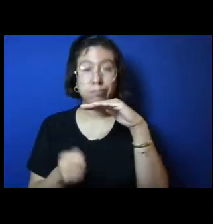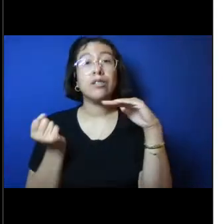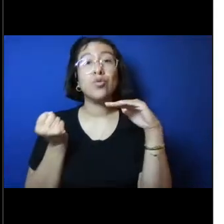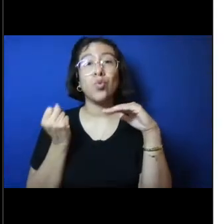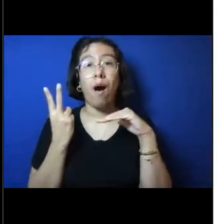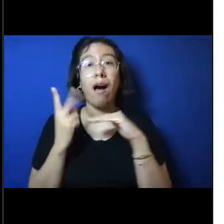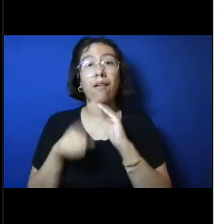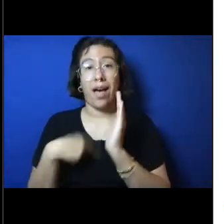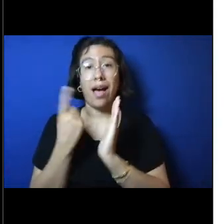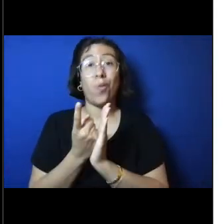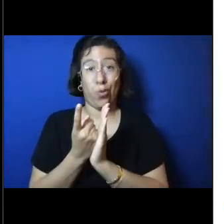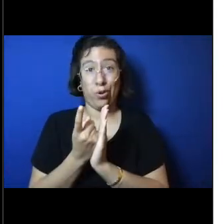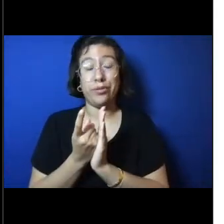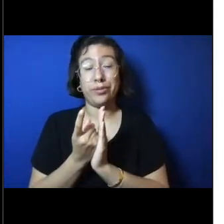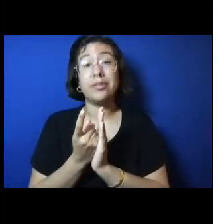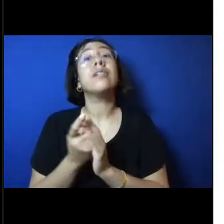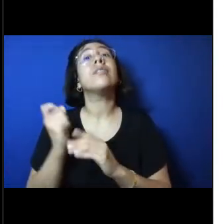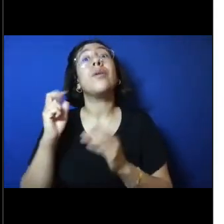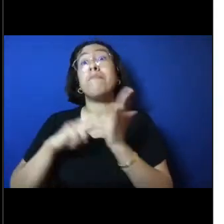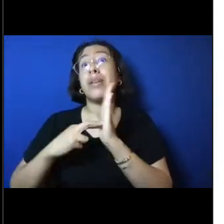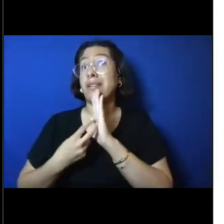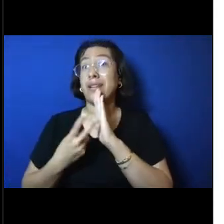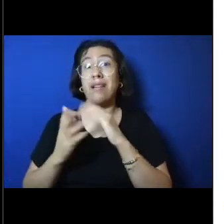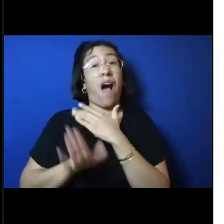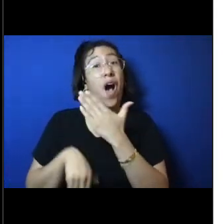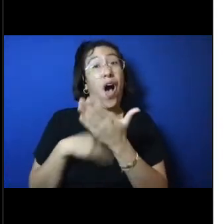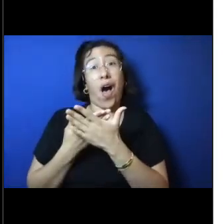So they will reduce all their needs of their body